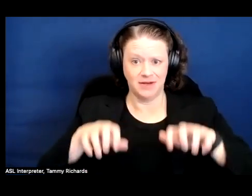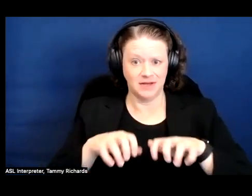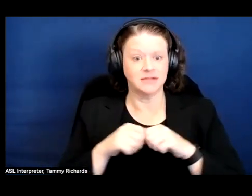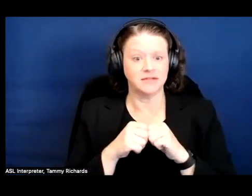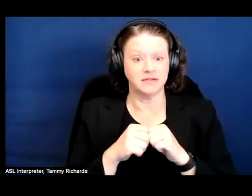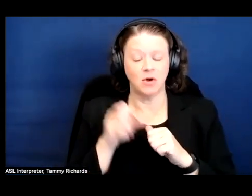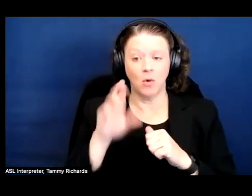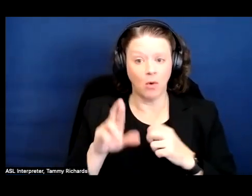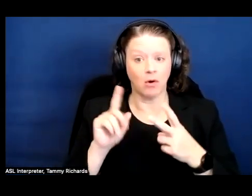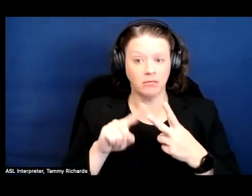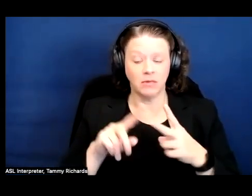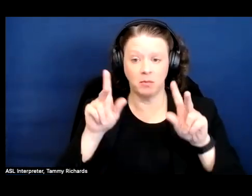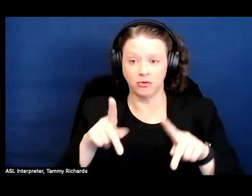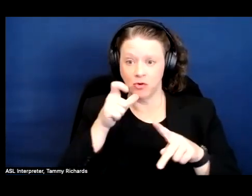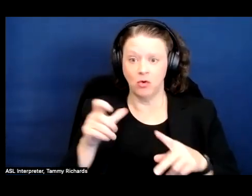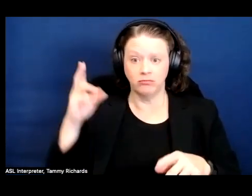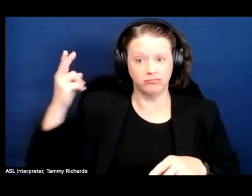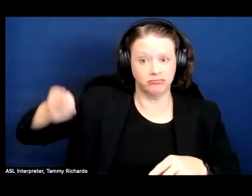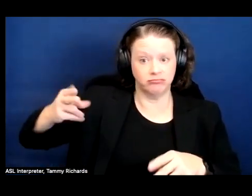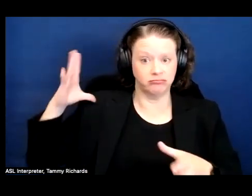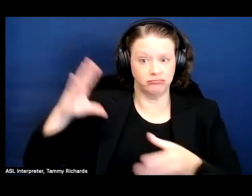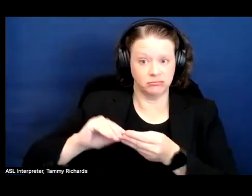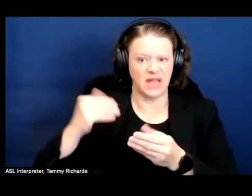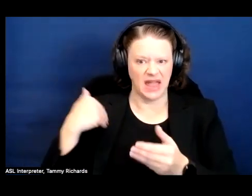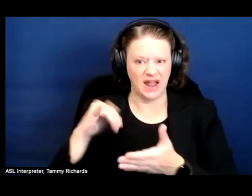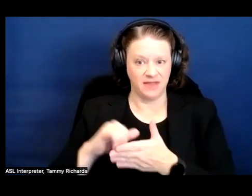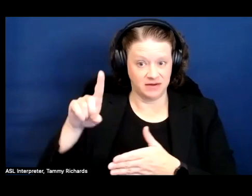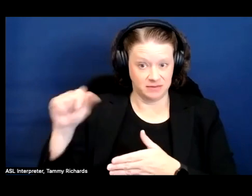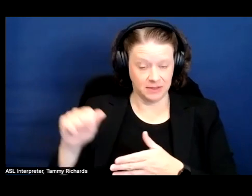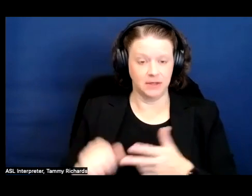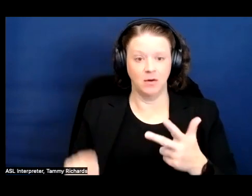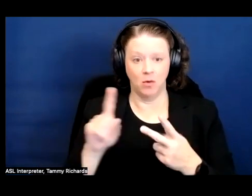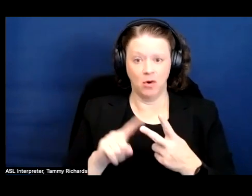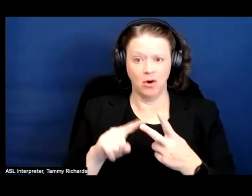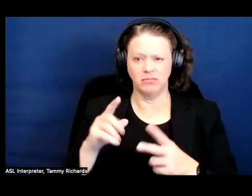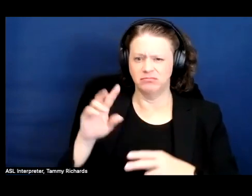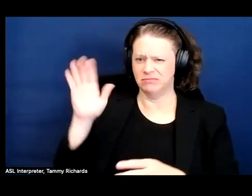and emotional support animals have different rights when it comes to being outside of the home,